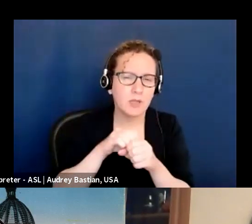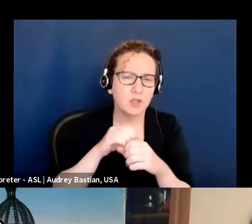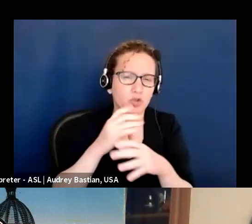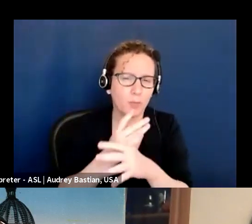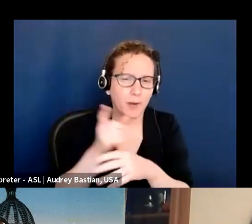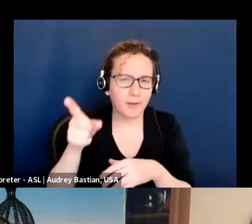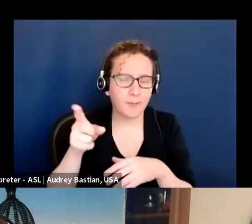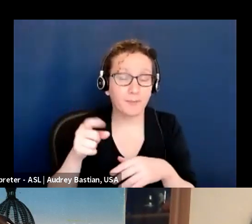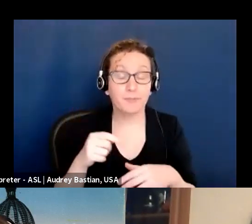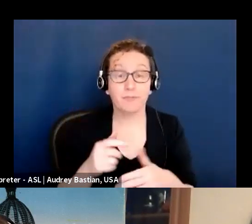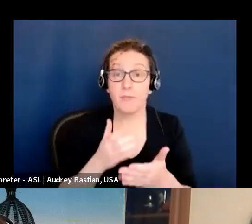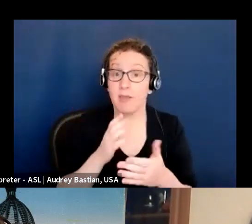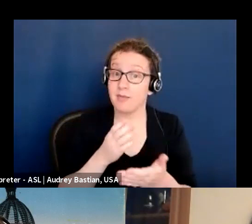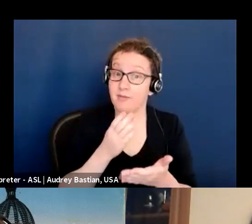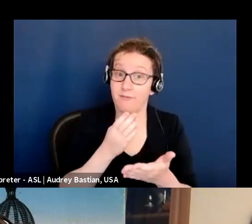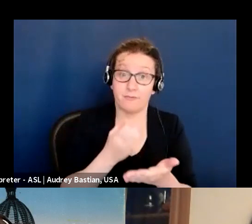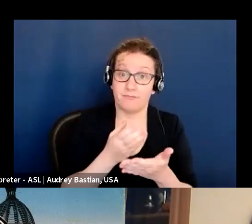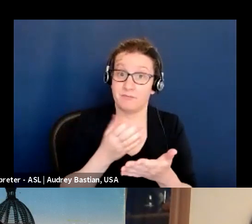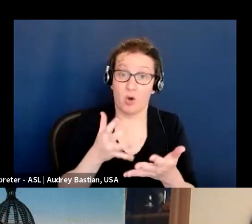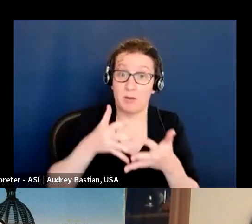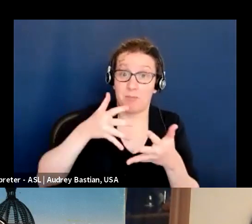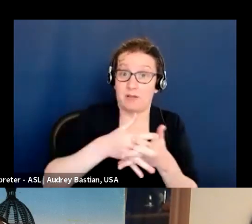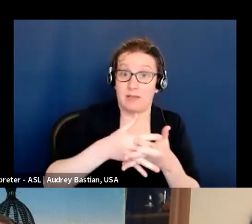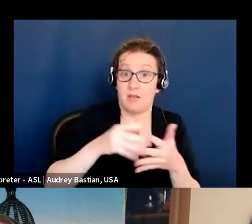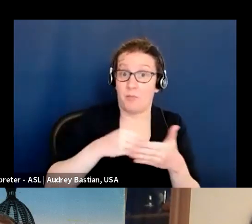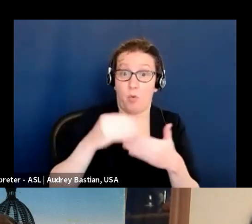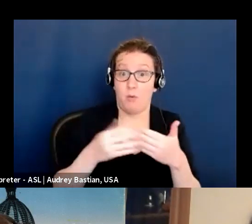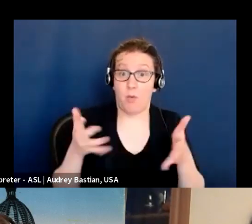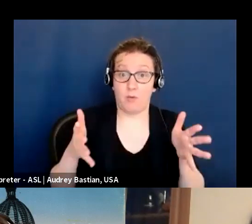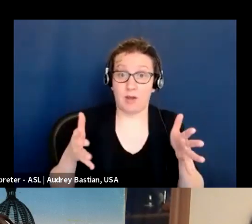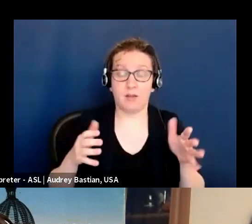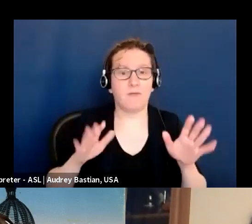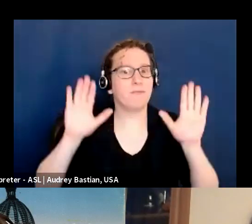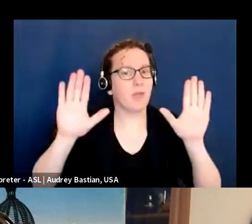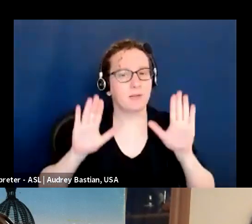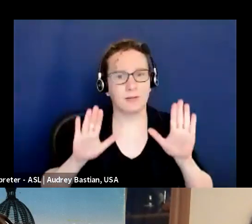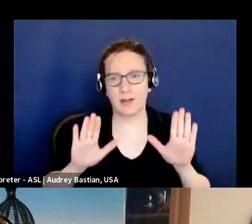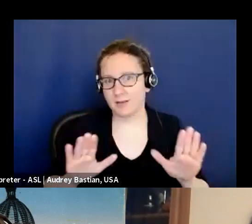And the fact that this was built into the program I think was just fantastic. I can also say, um,